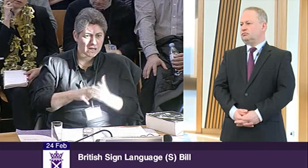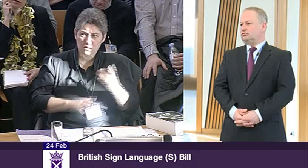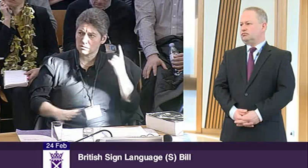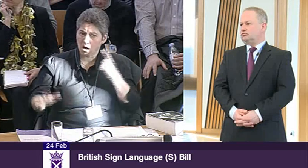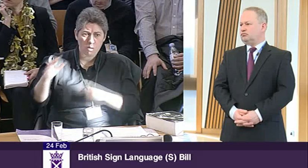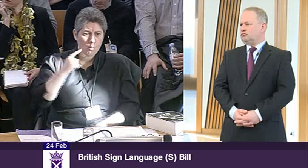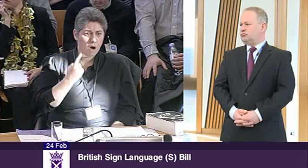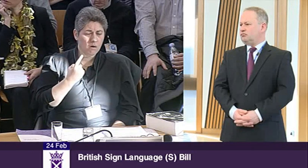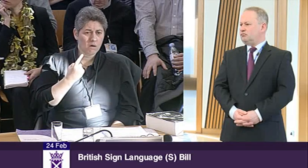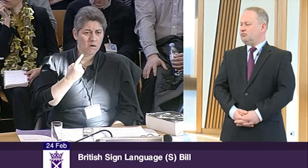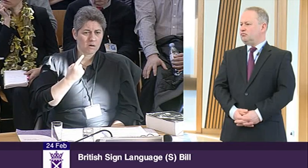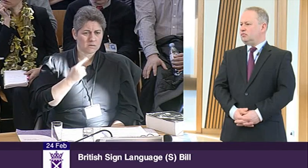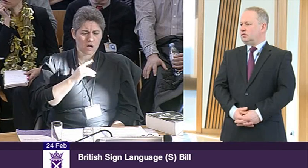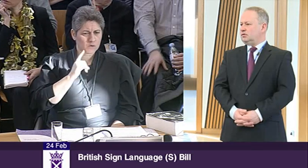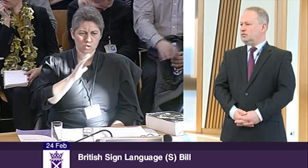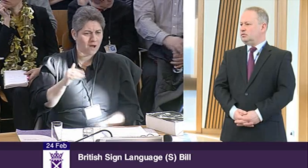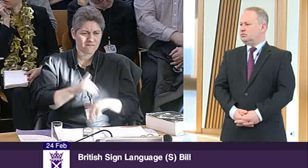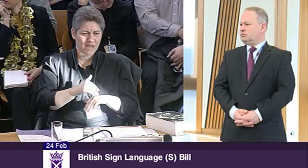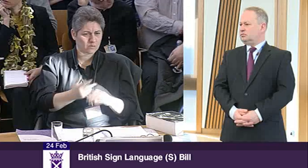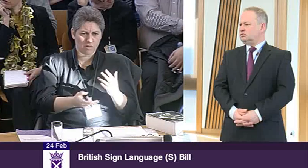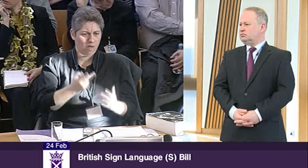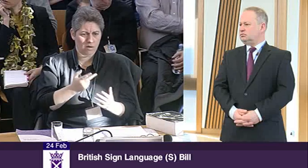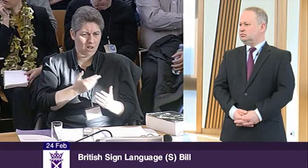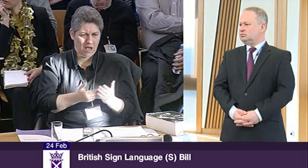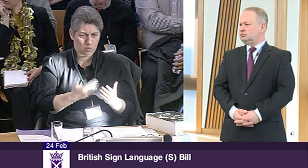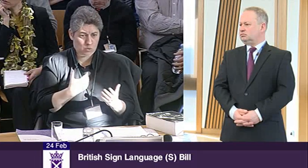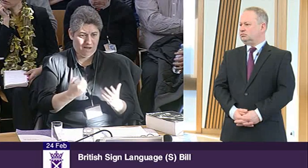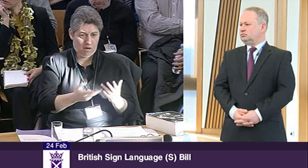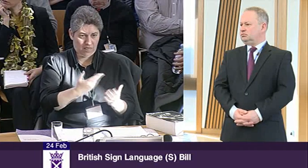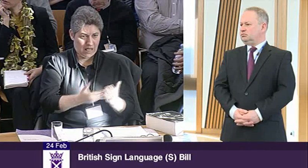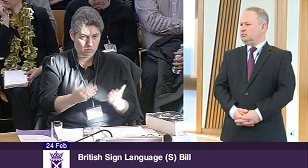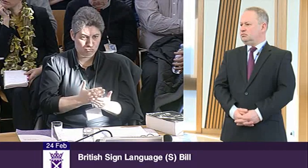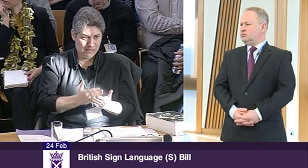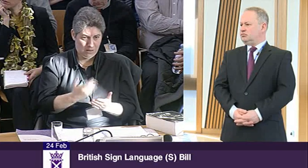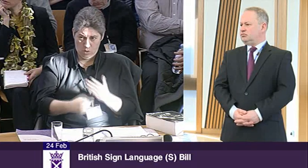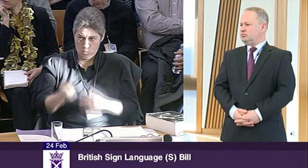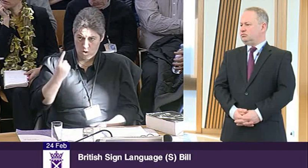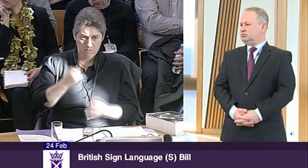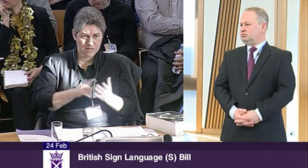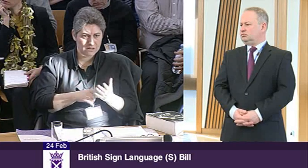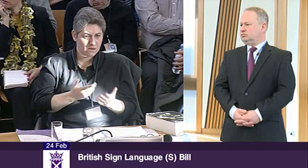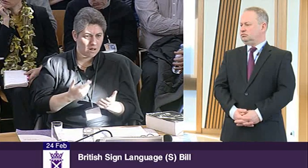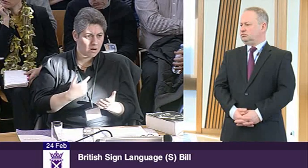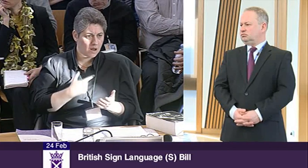We are talking about a distinct language and the other services are for people who do not